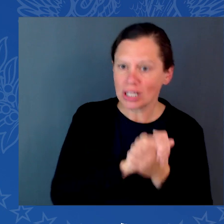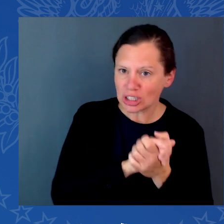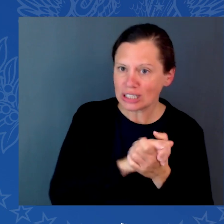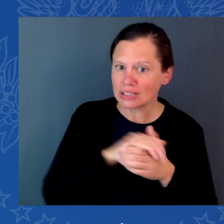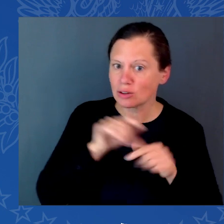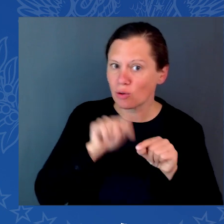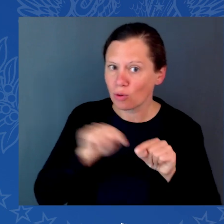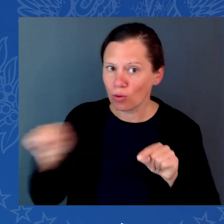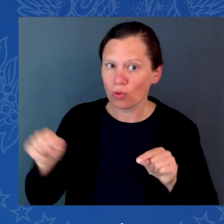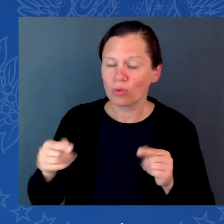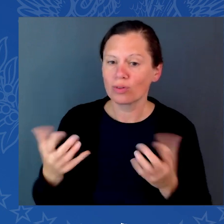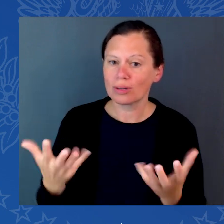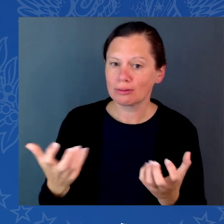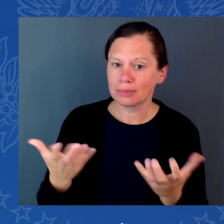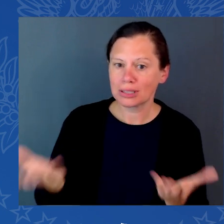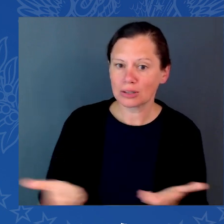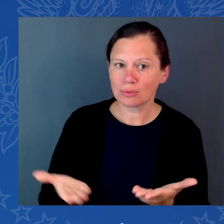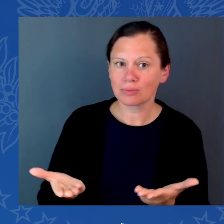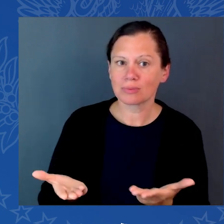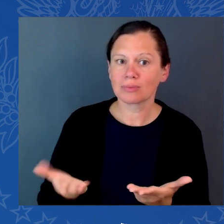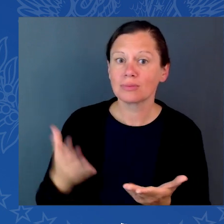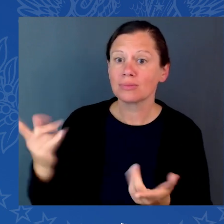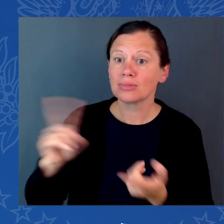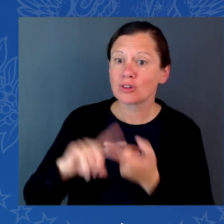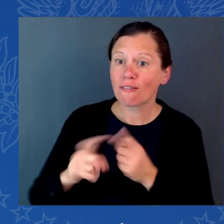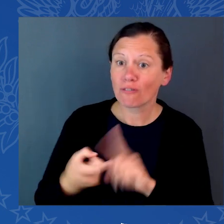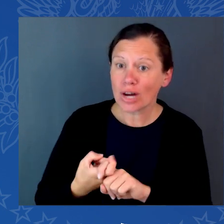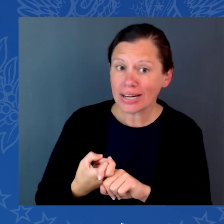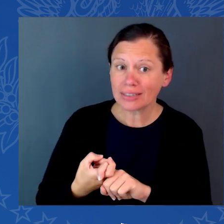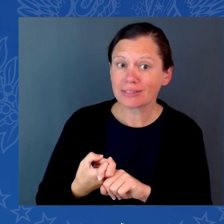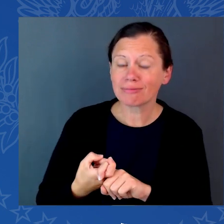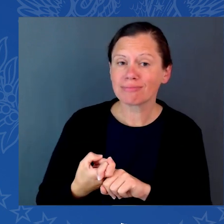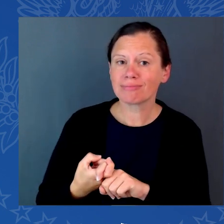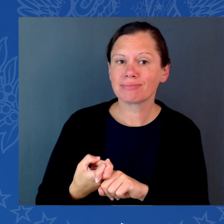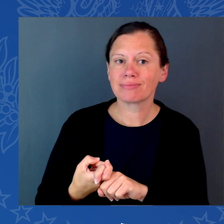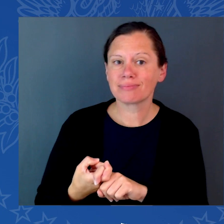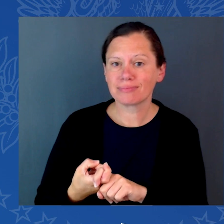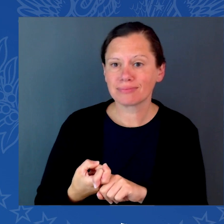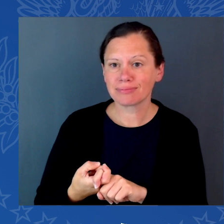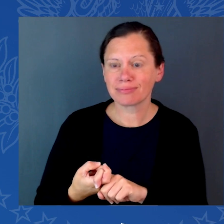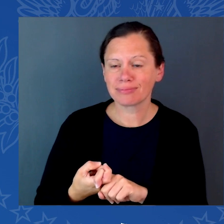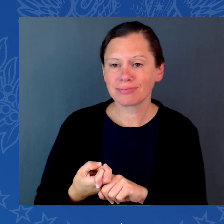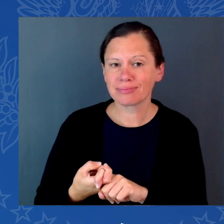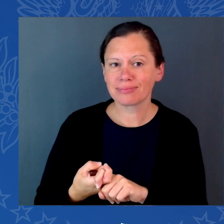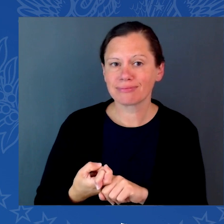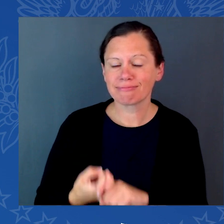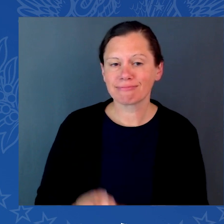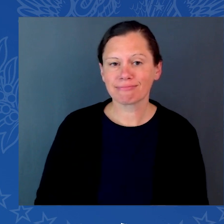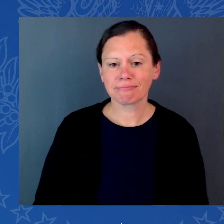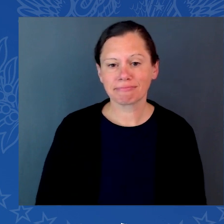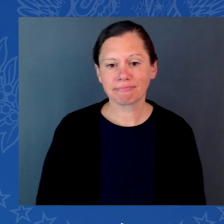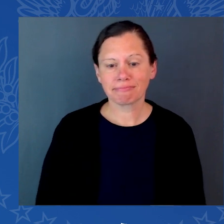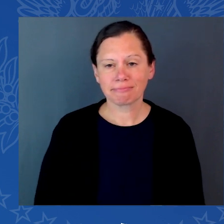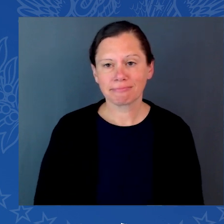India has accorded the highest priority to this area